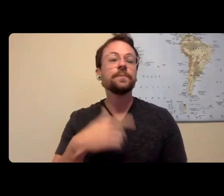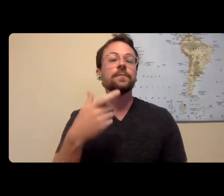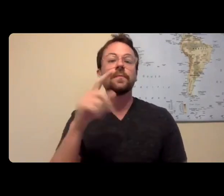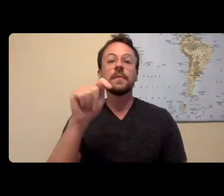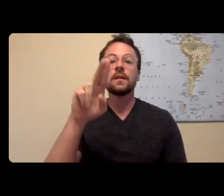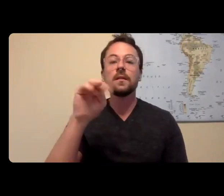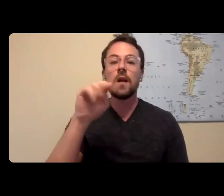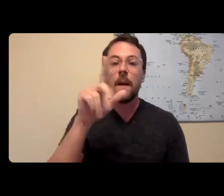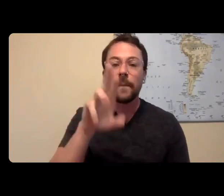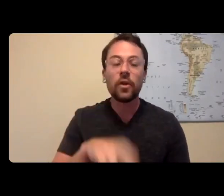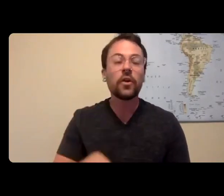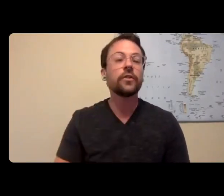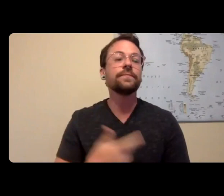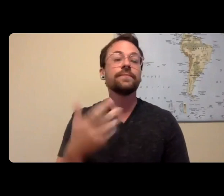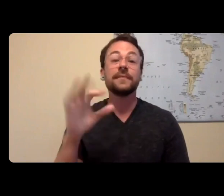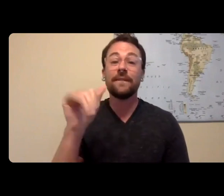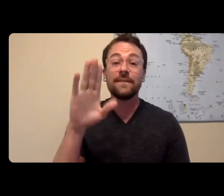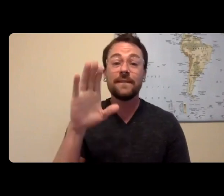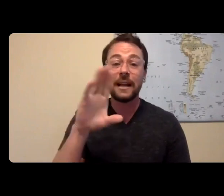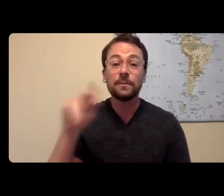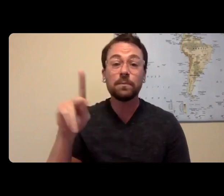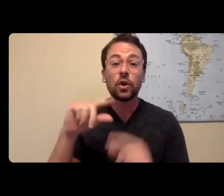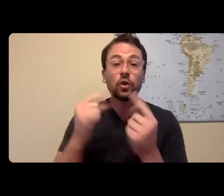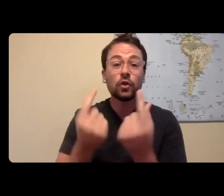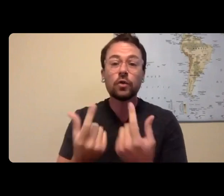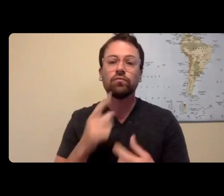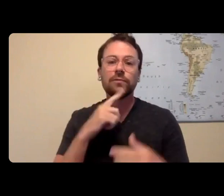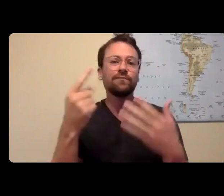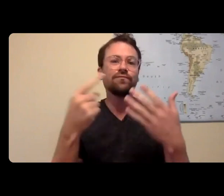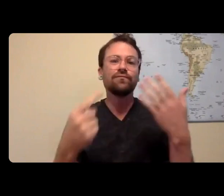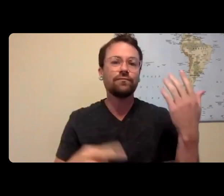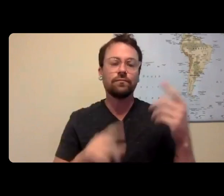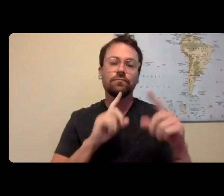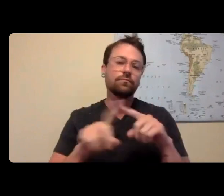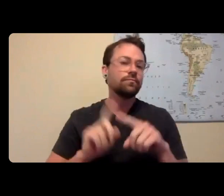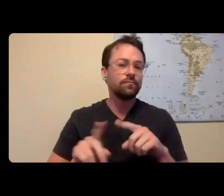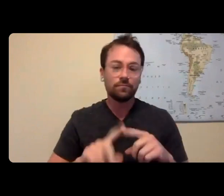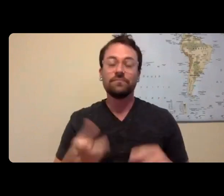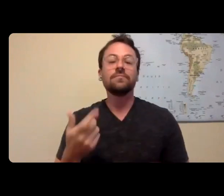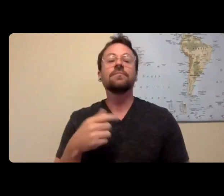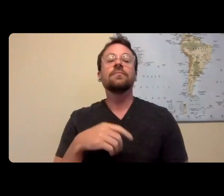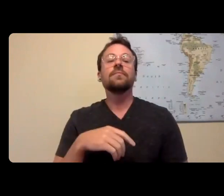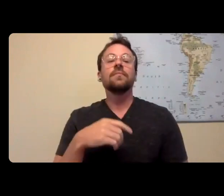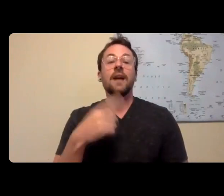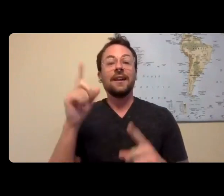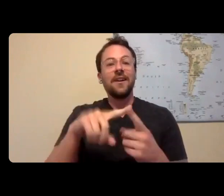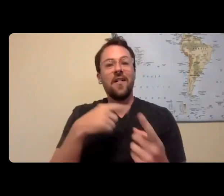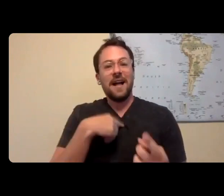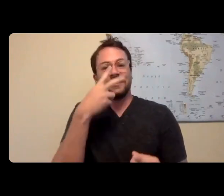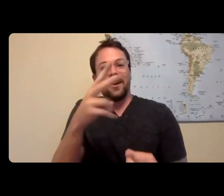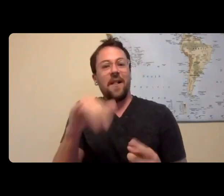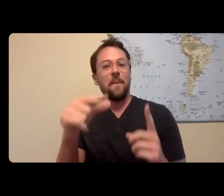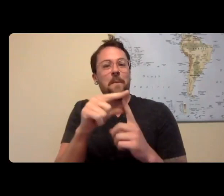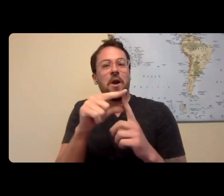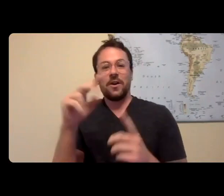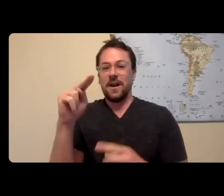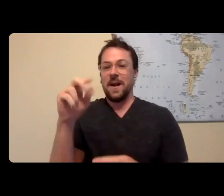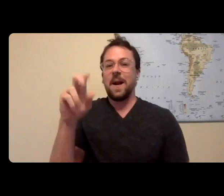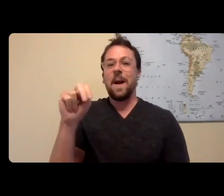I saw people on Instagram, YouTube, Facebook, Tumbler, different social media platforms